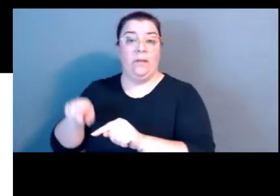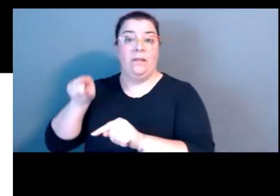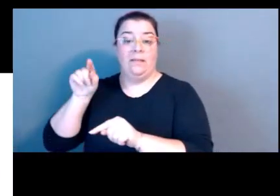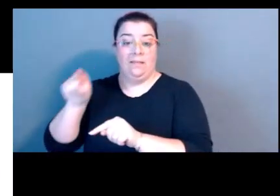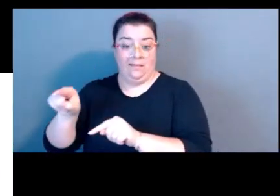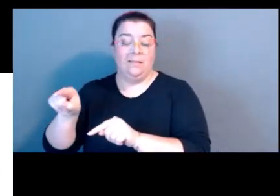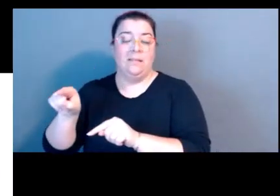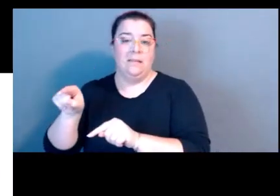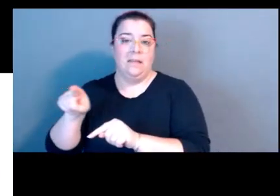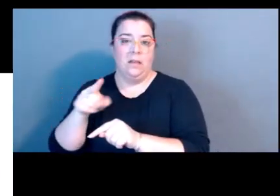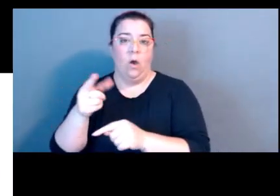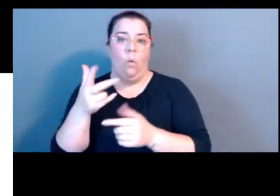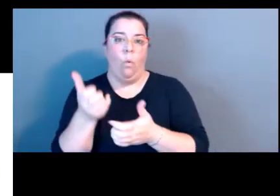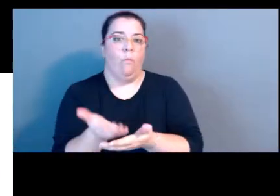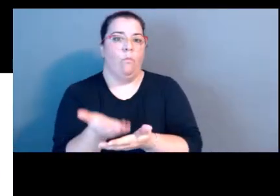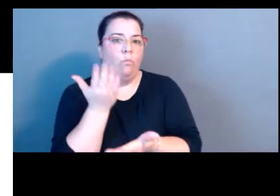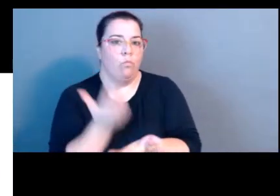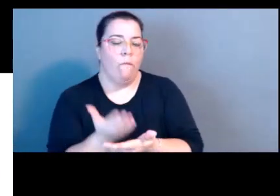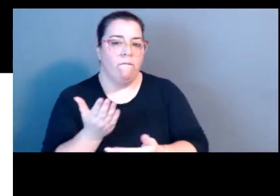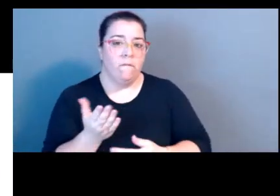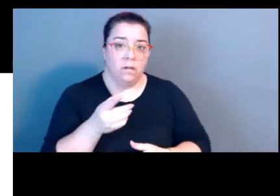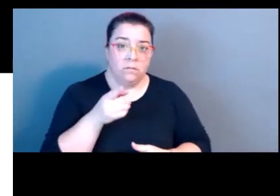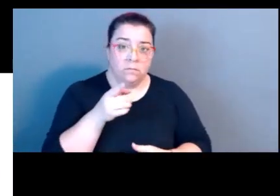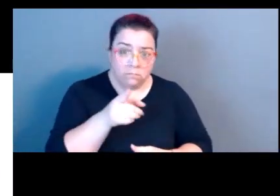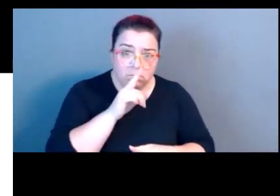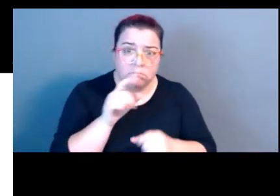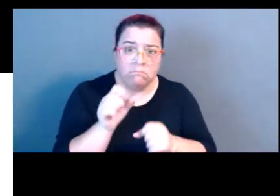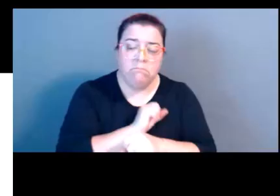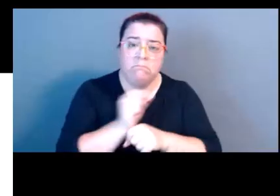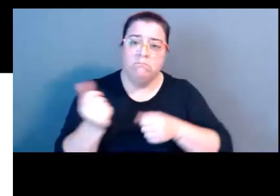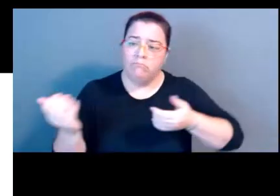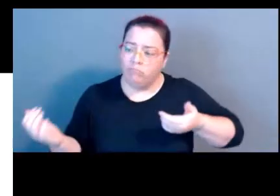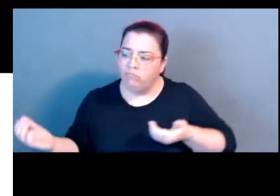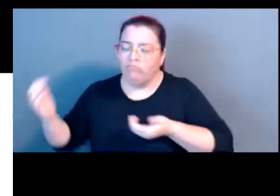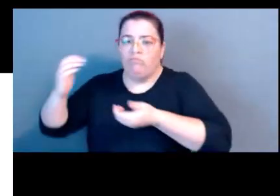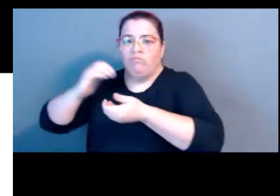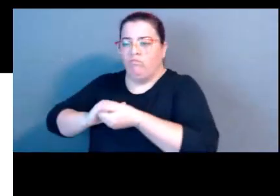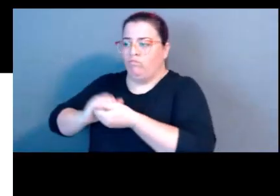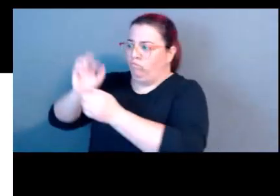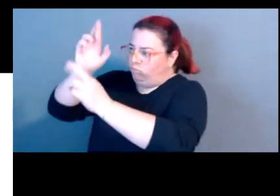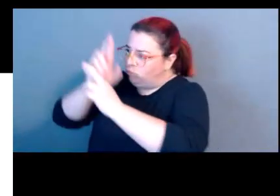that you've taken steps to foster genuine and respectful interactions